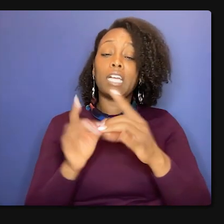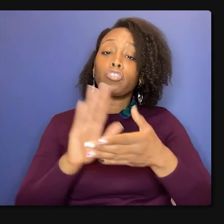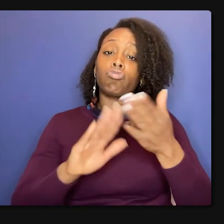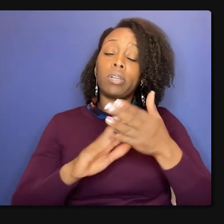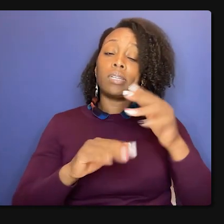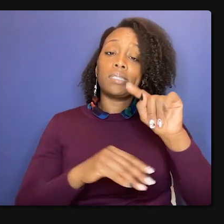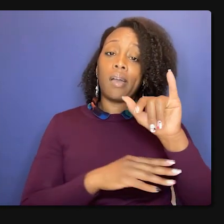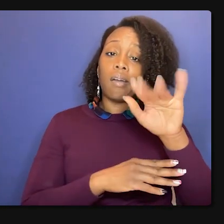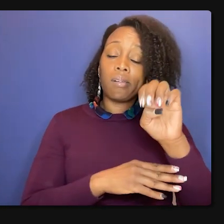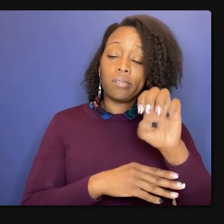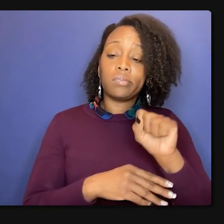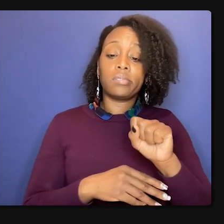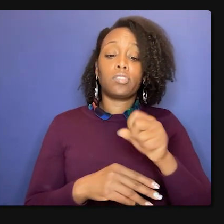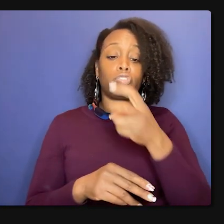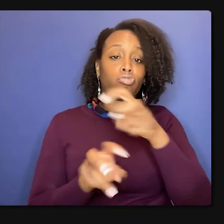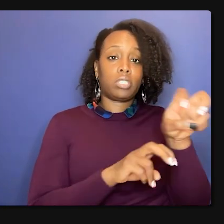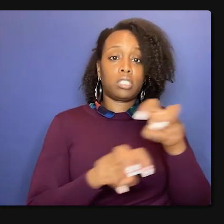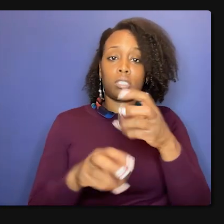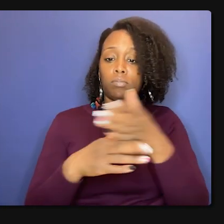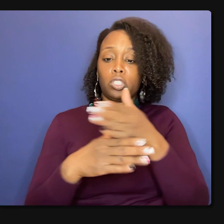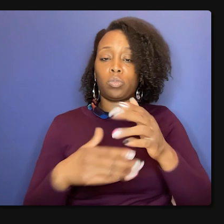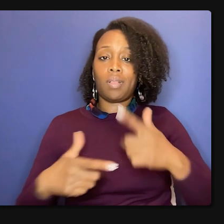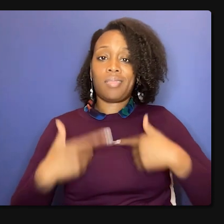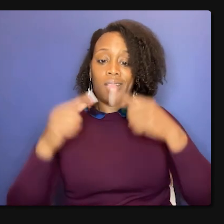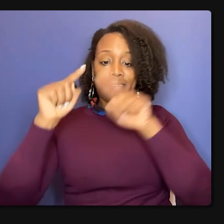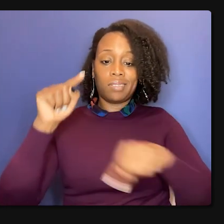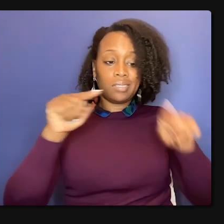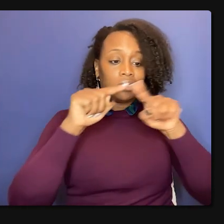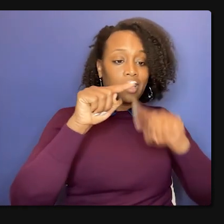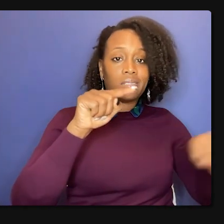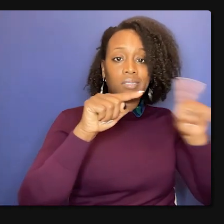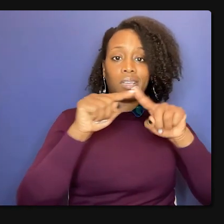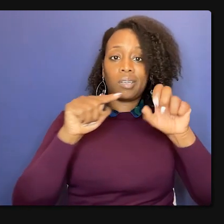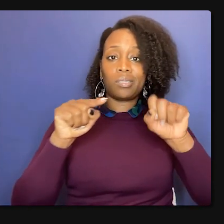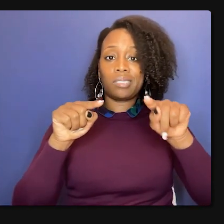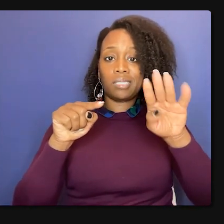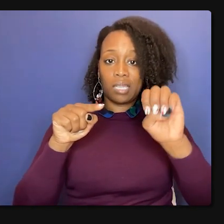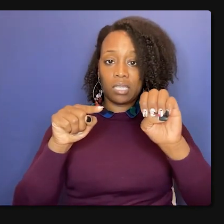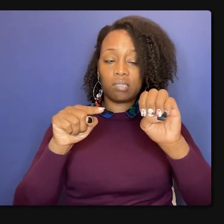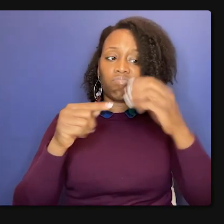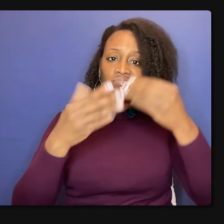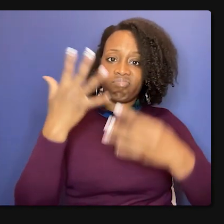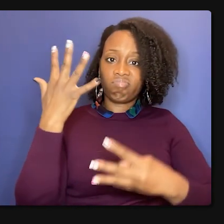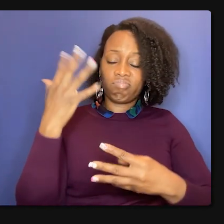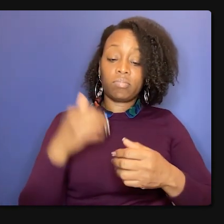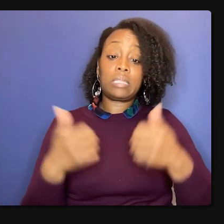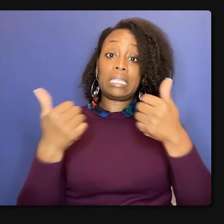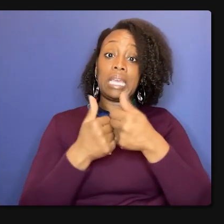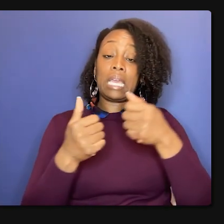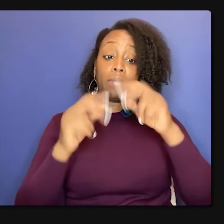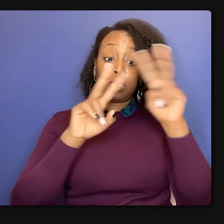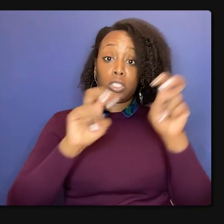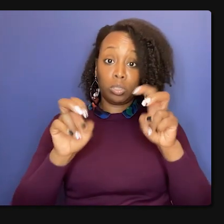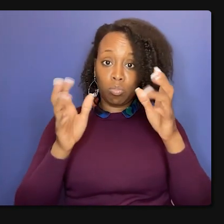transitioning between the game lifecycle states, and so on. Gaming Explorer shows me a list